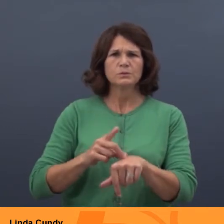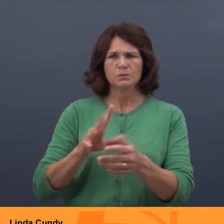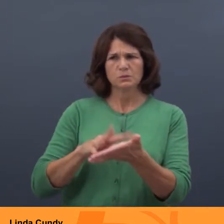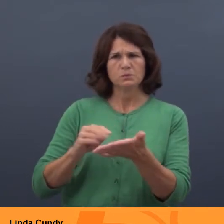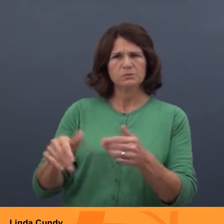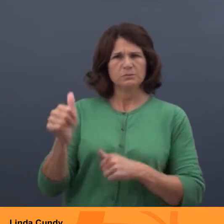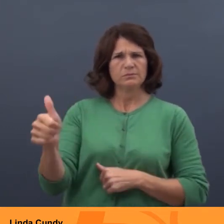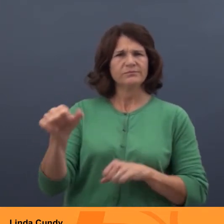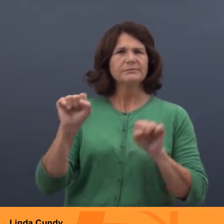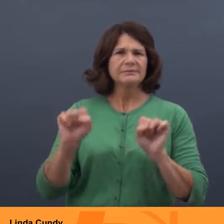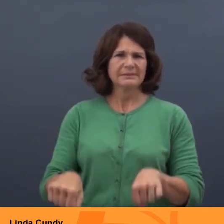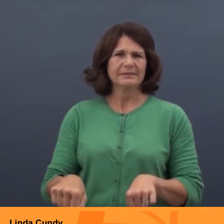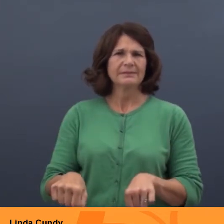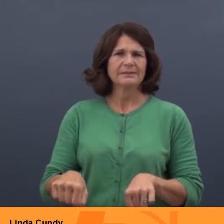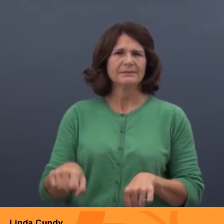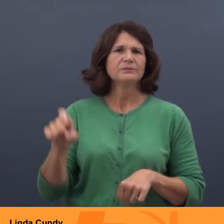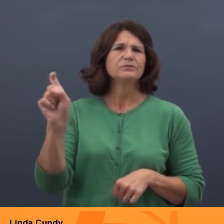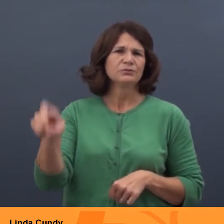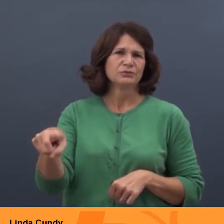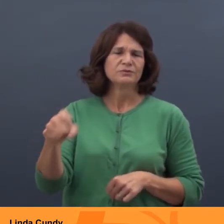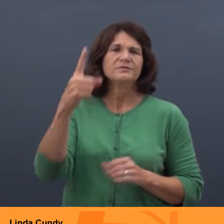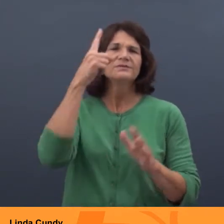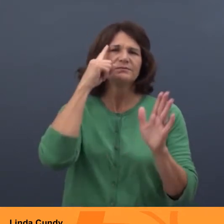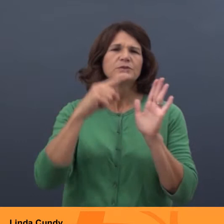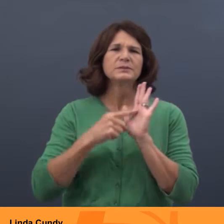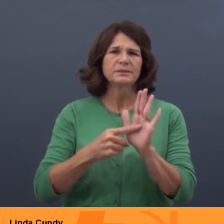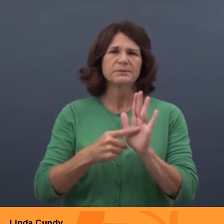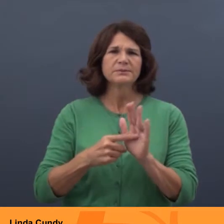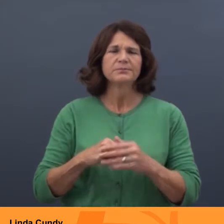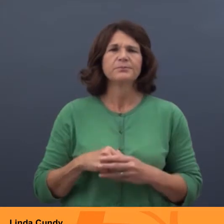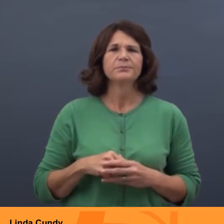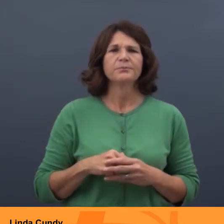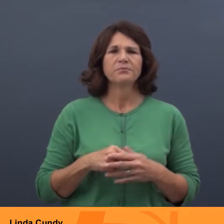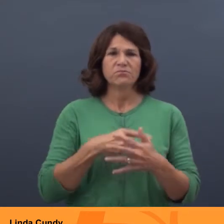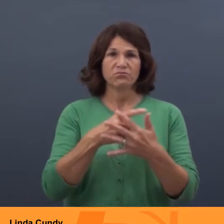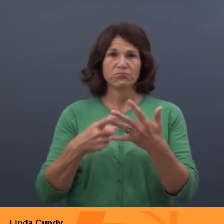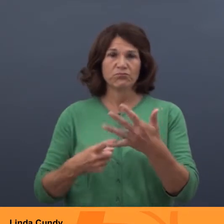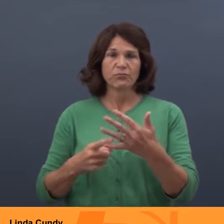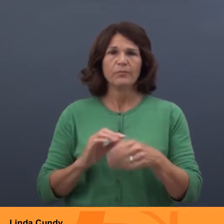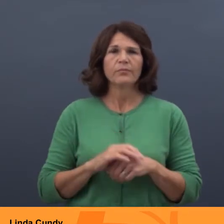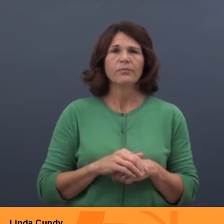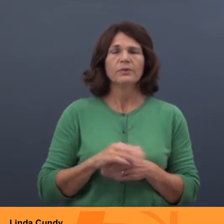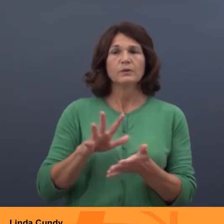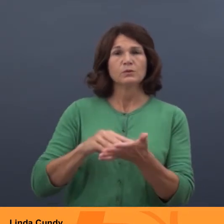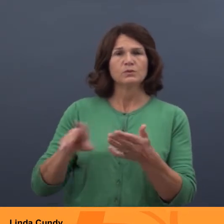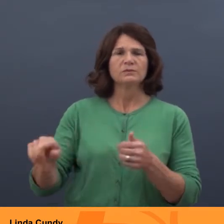The checklist identifies the duties of a student. For example, they should be able to